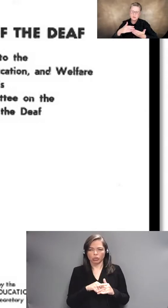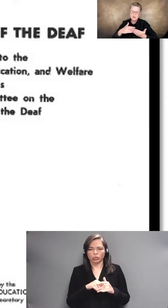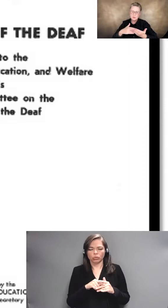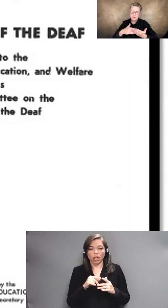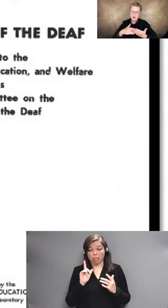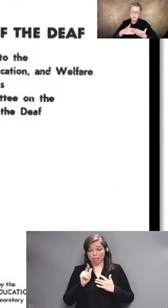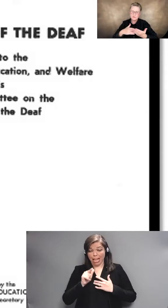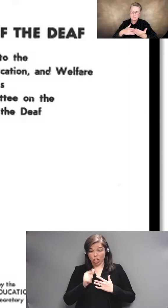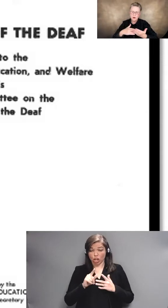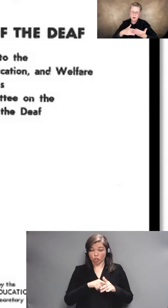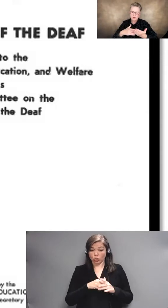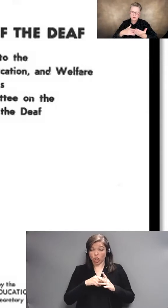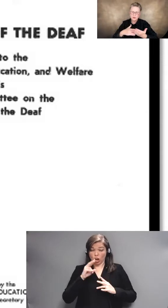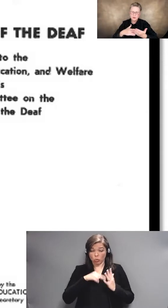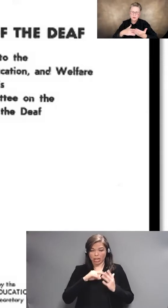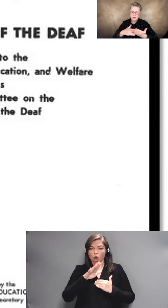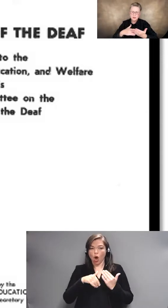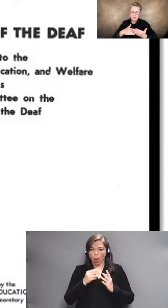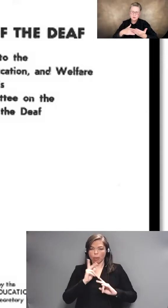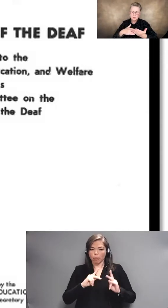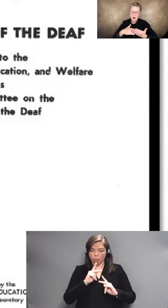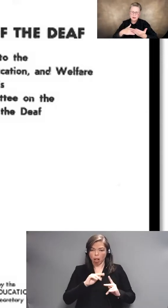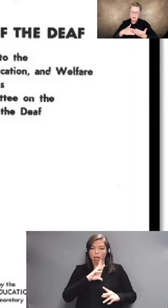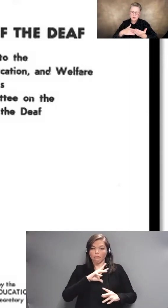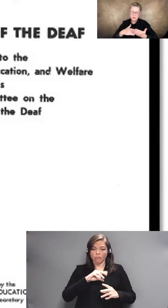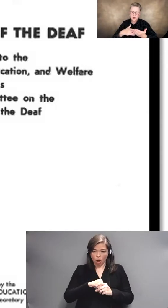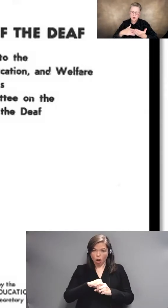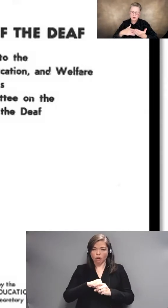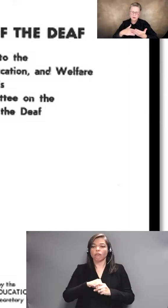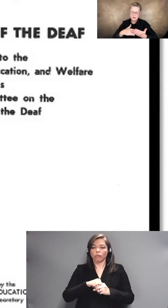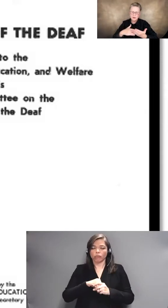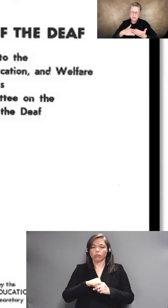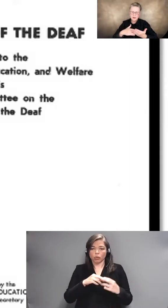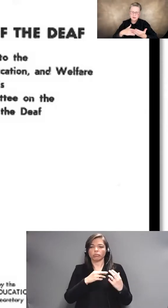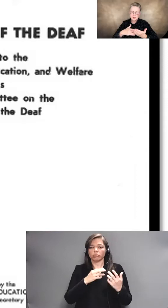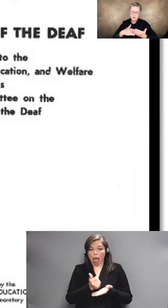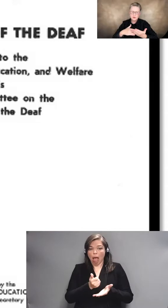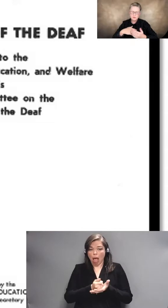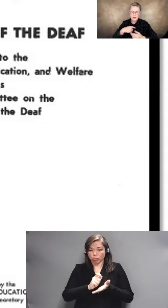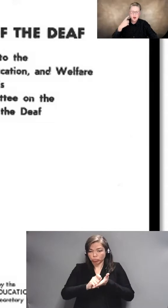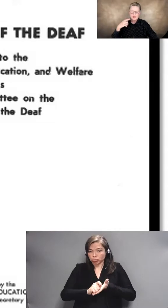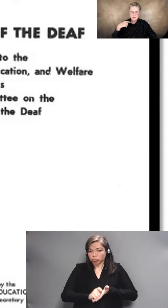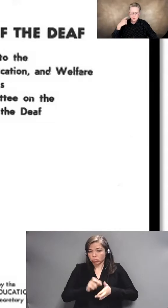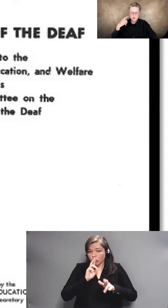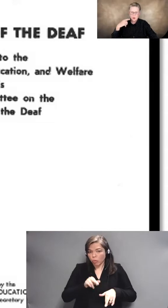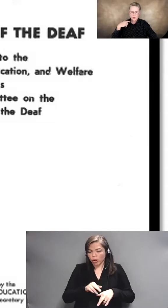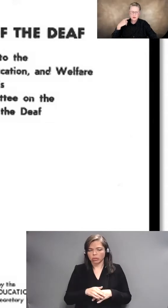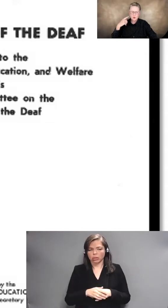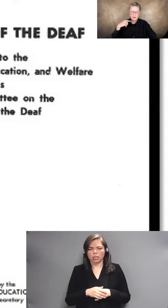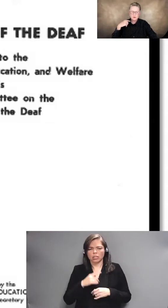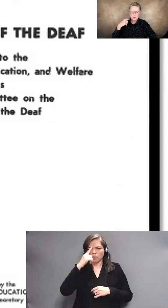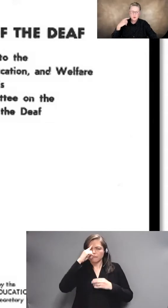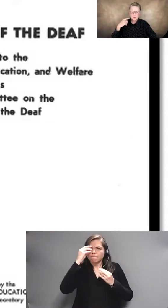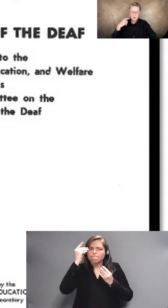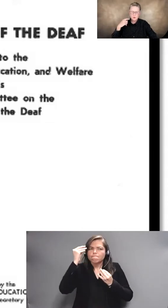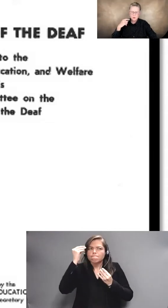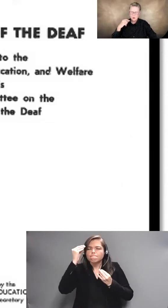people that were involved in writing the report and so then my mind started going . . . well who was